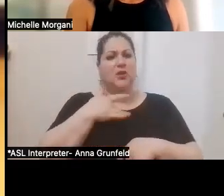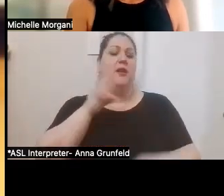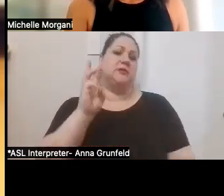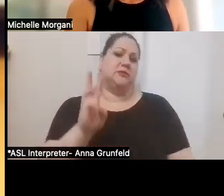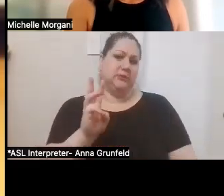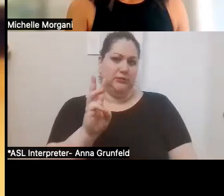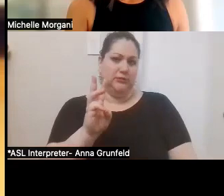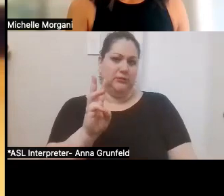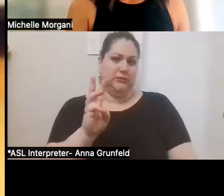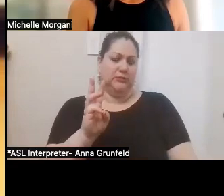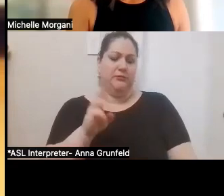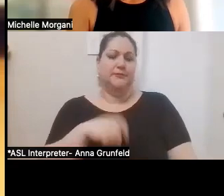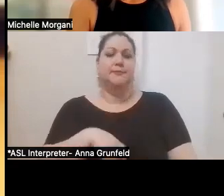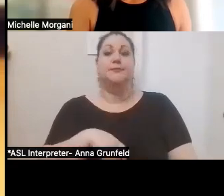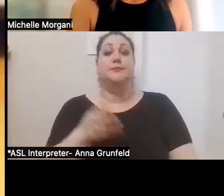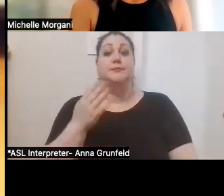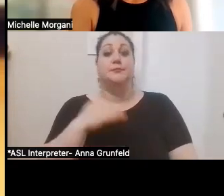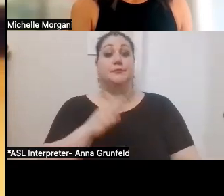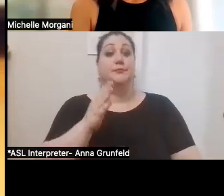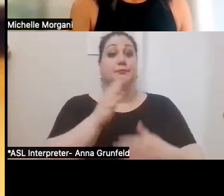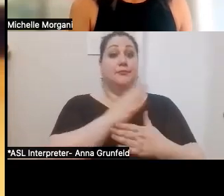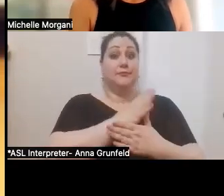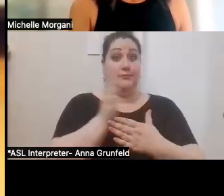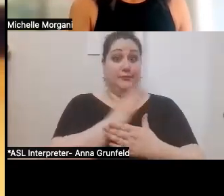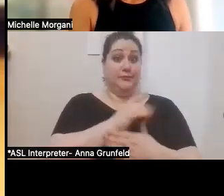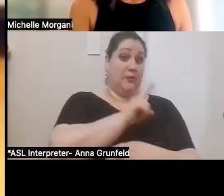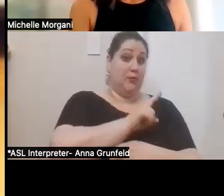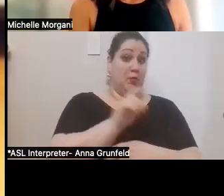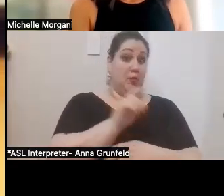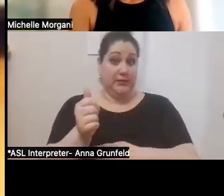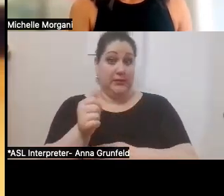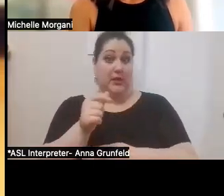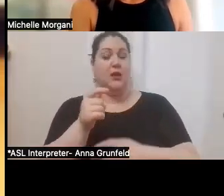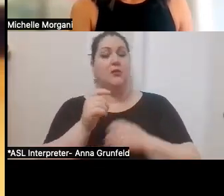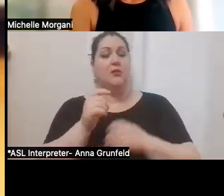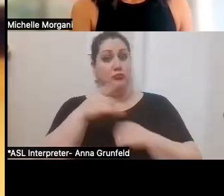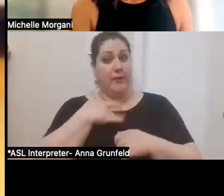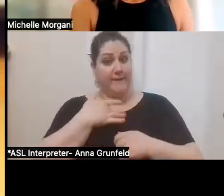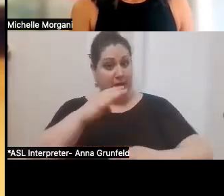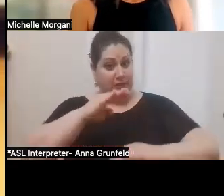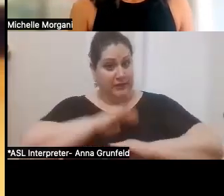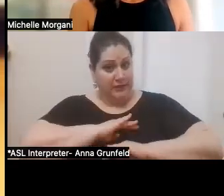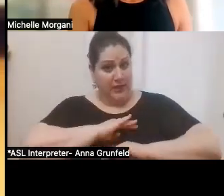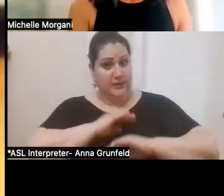On a scale of one to 10, how satisfied are you with your ability to complete your readings in a timely manner?